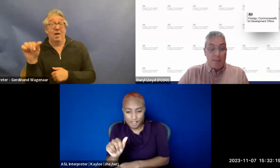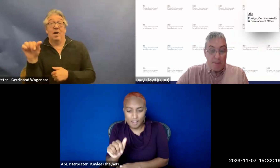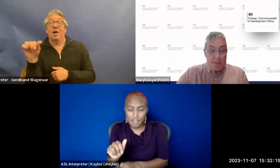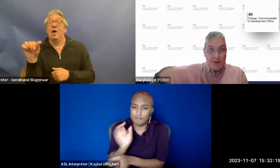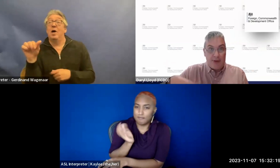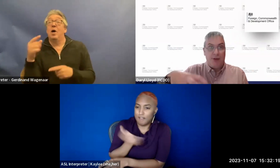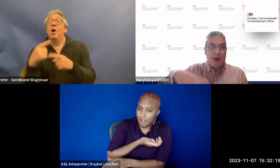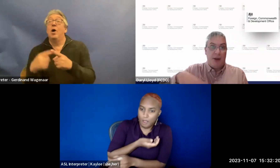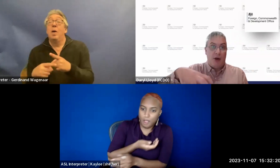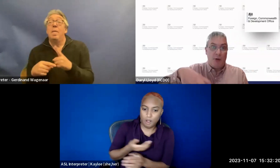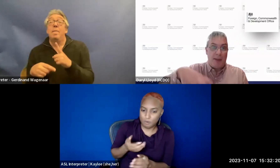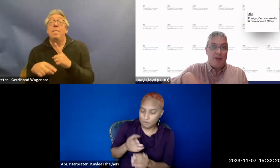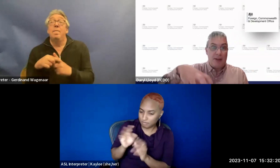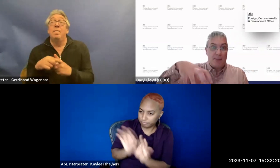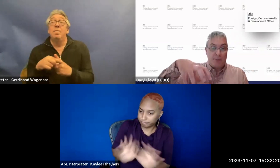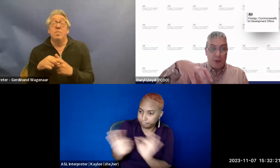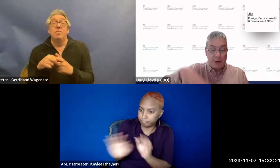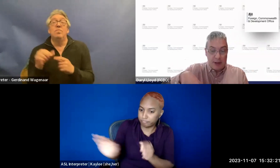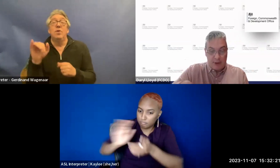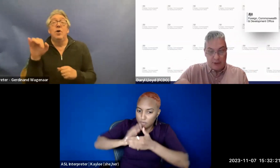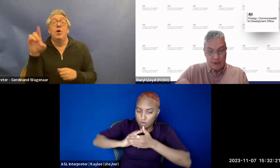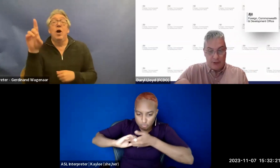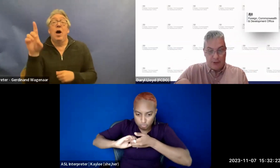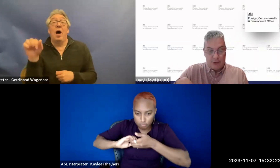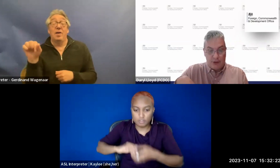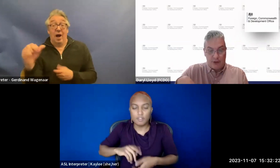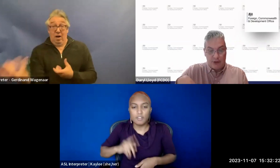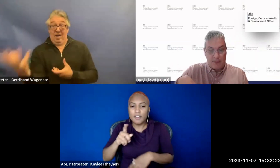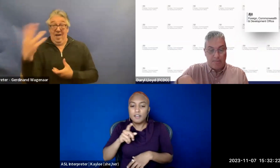are embedded in the program governance structures.